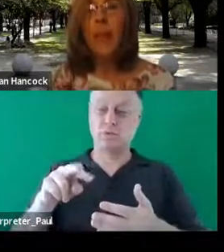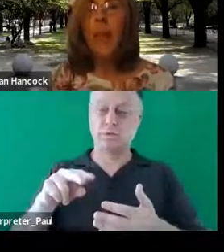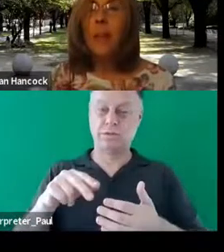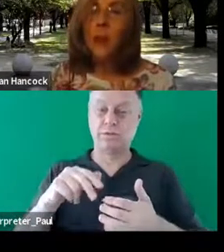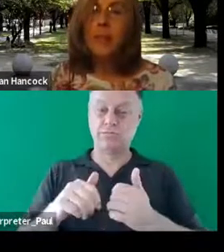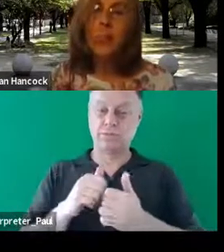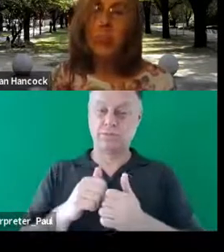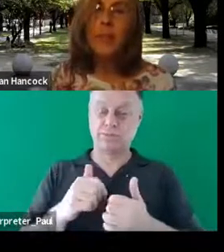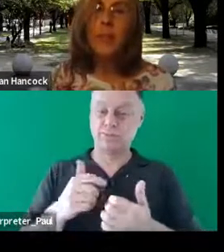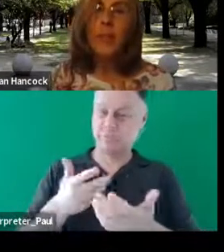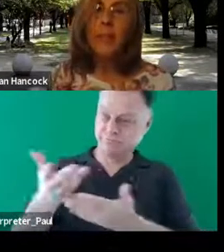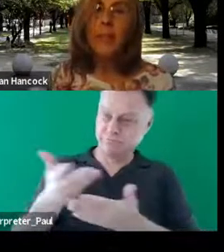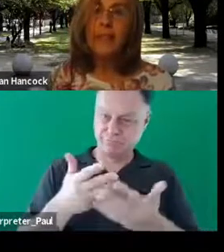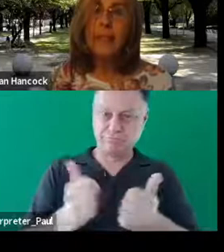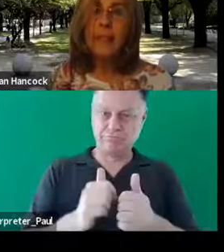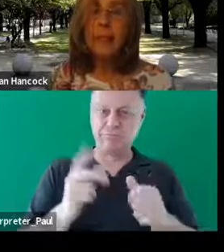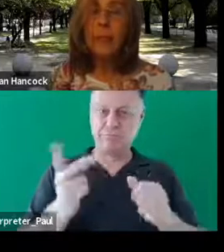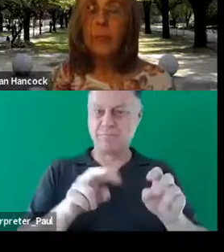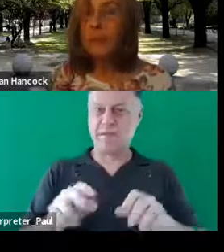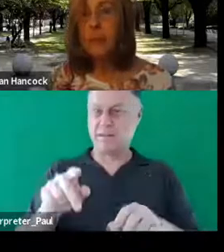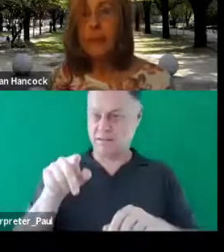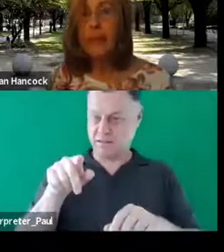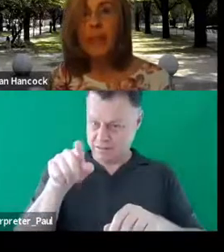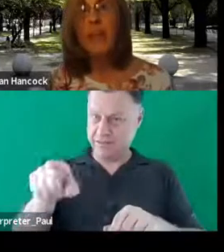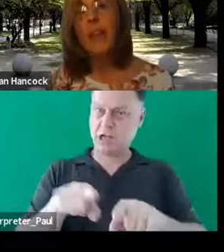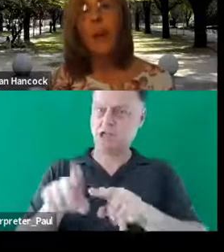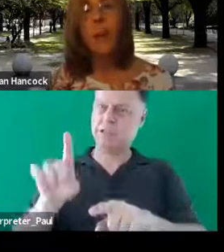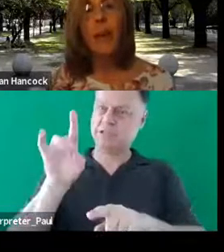and the brothers were also learning that they had to take responsibility for their own behaviour